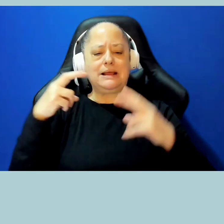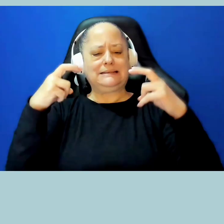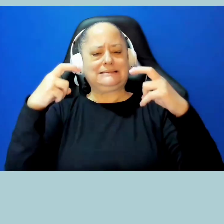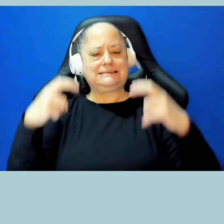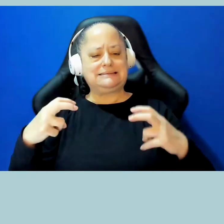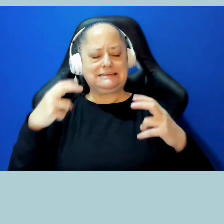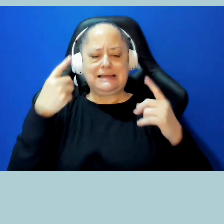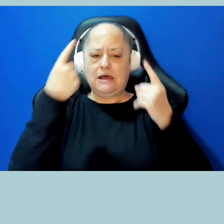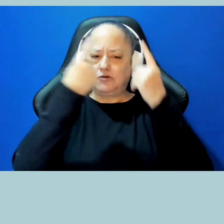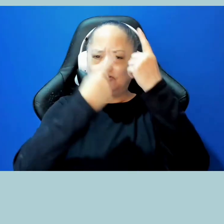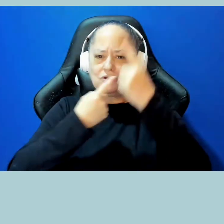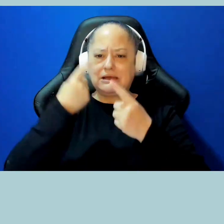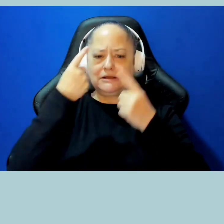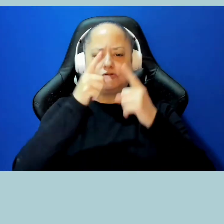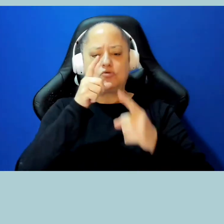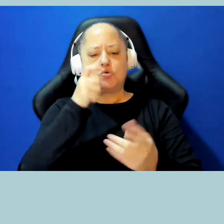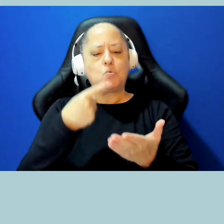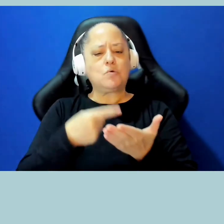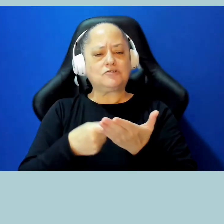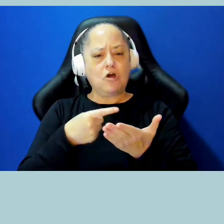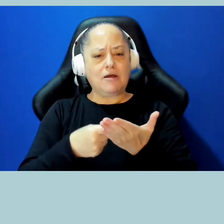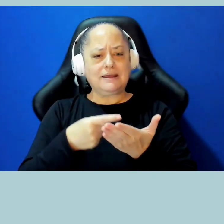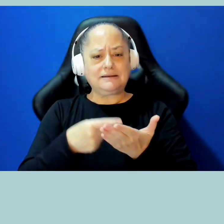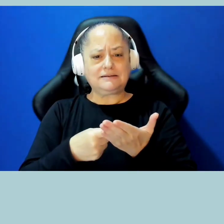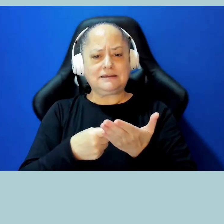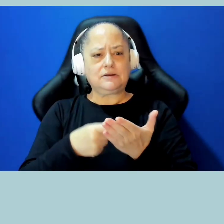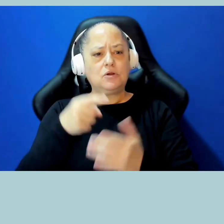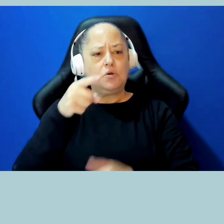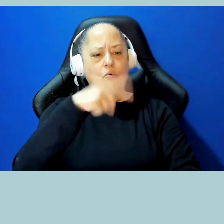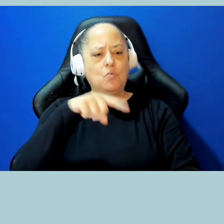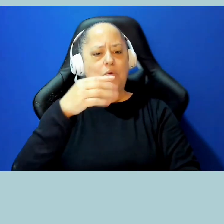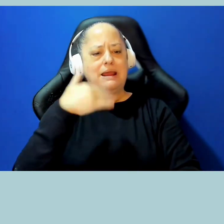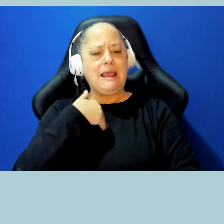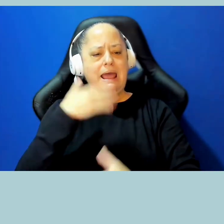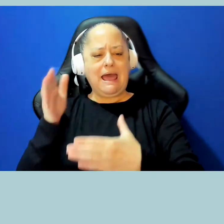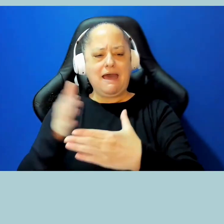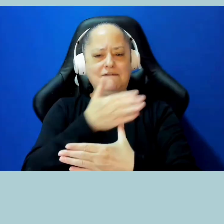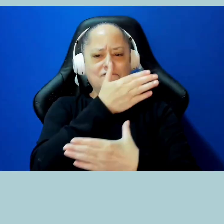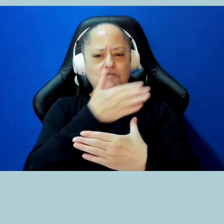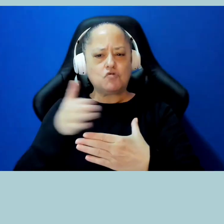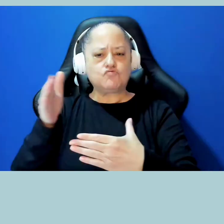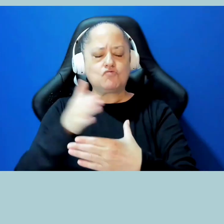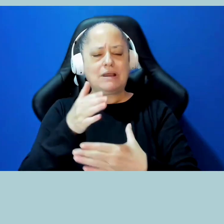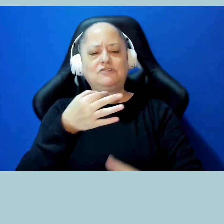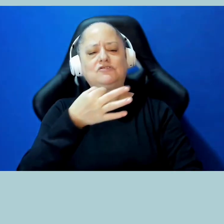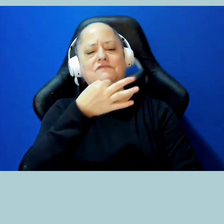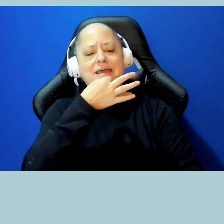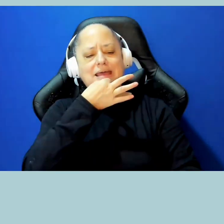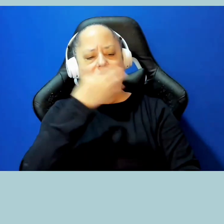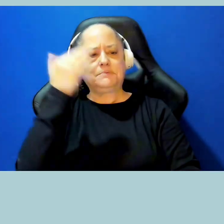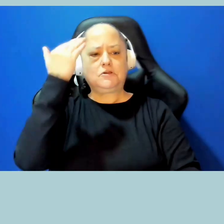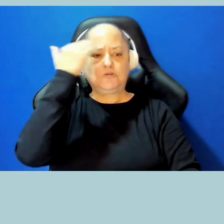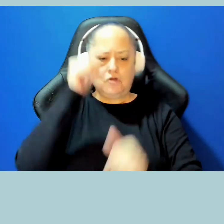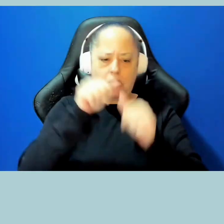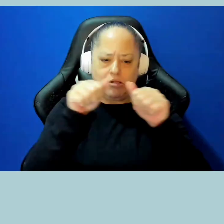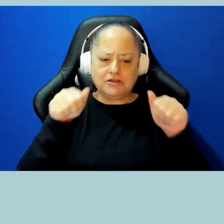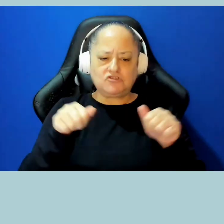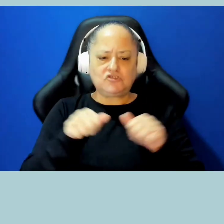who we're talking to you know we have a range of expertise and knowledge areas and disabilities ourselves